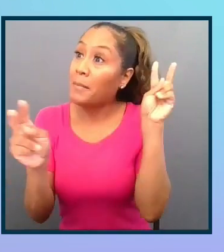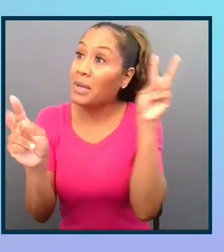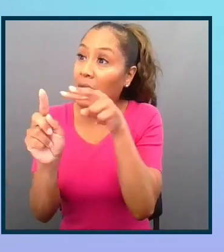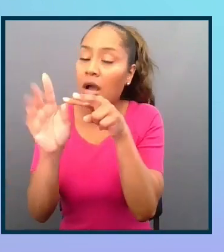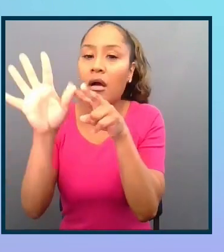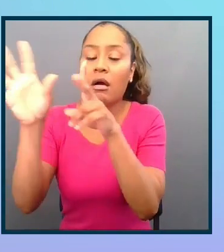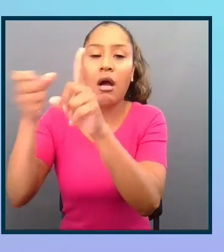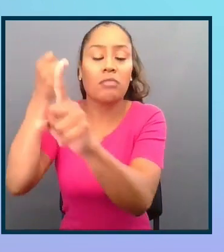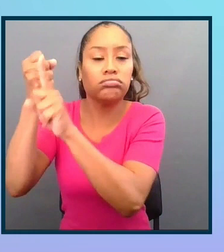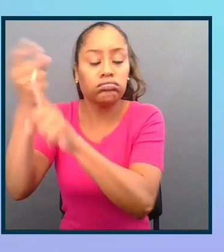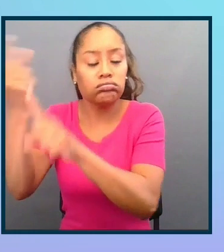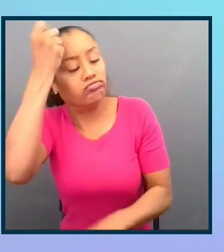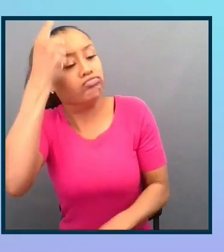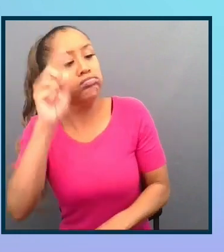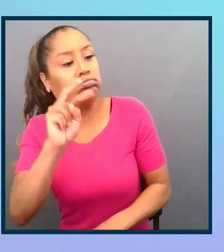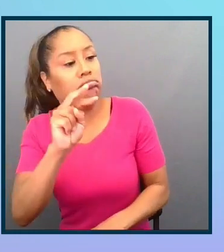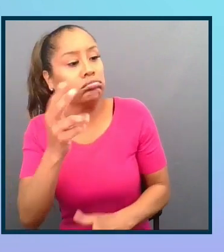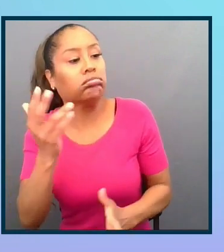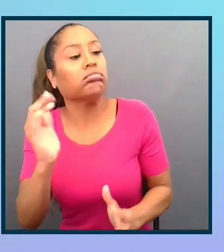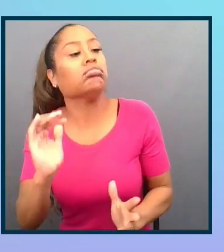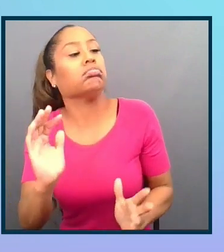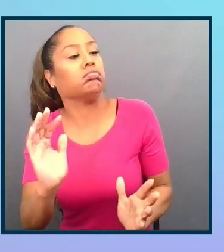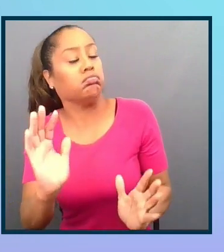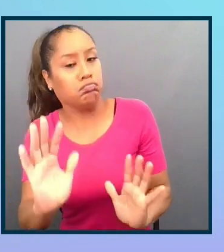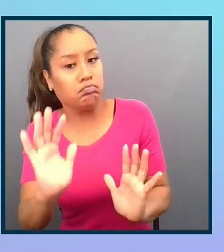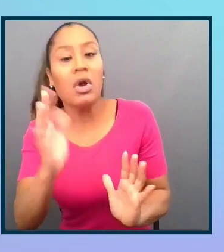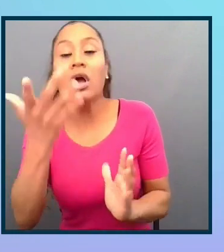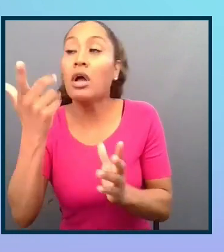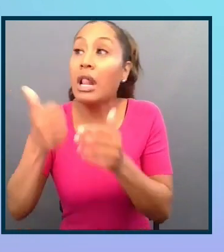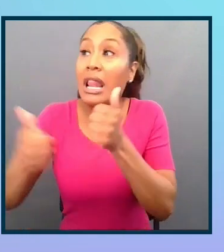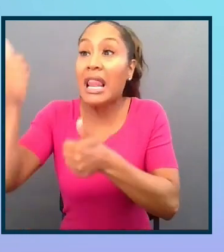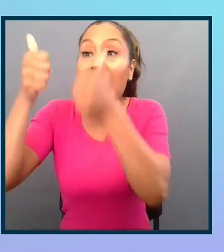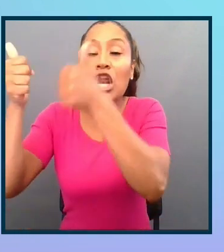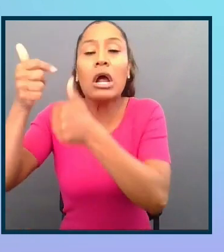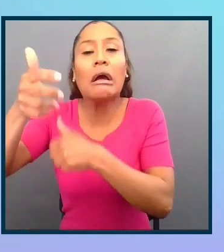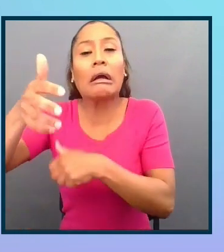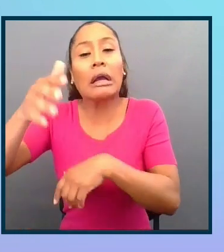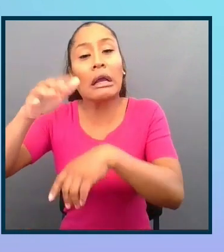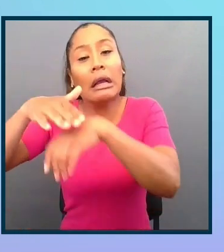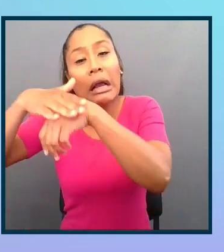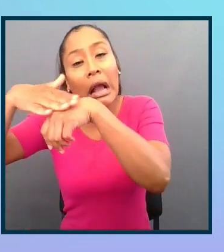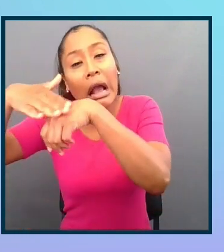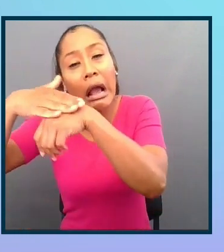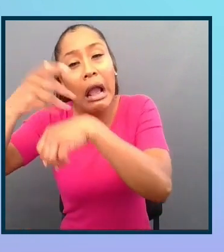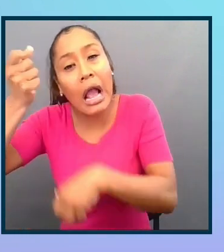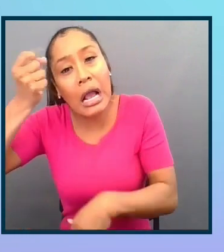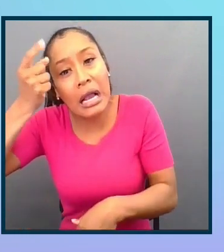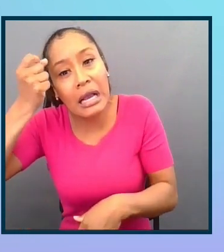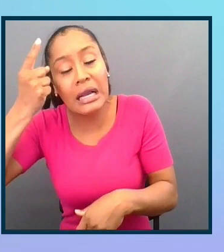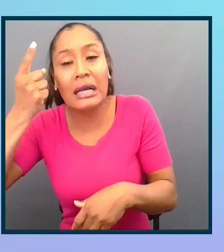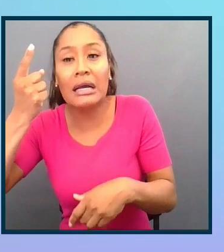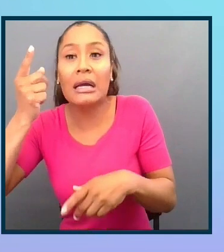For example, having a leader understand that people could be completely blocked